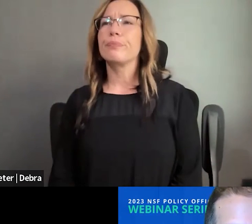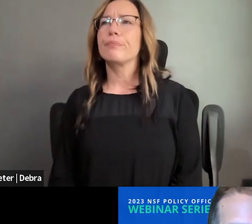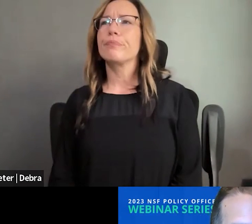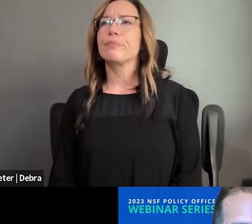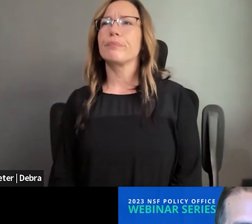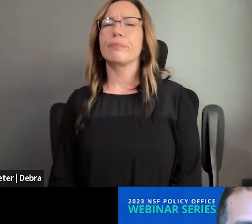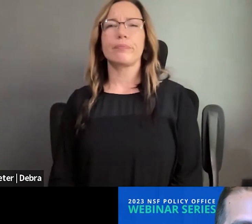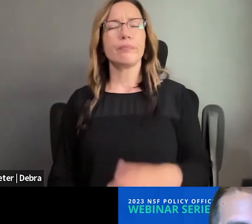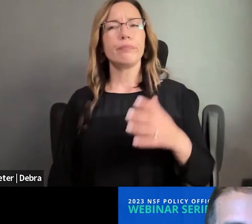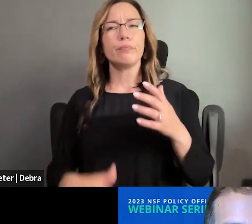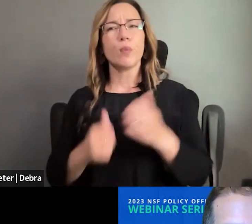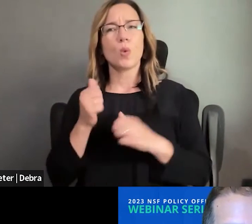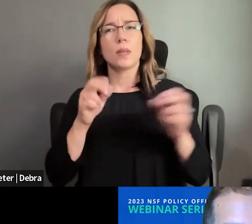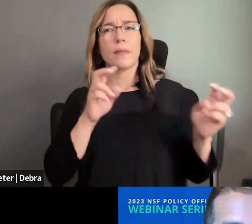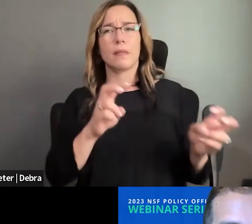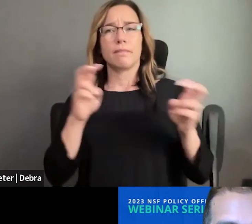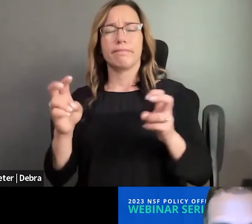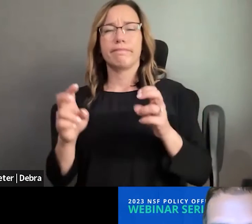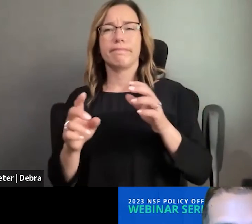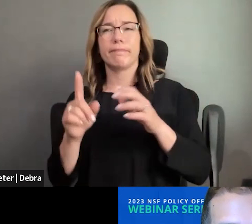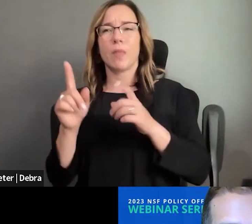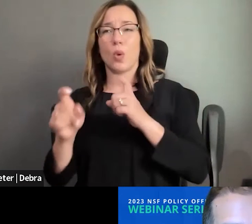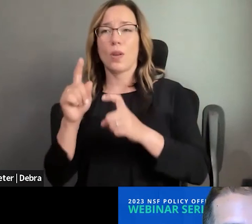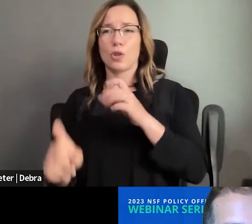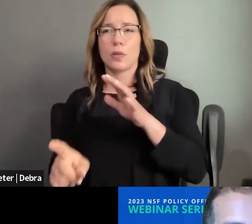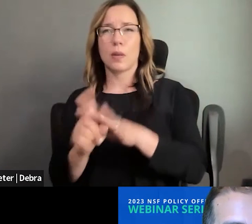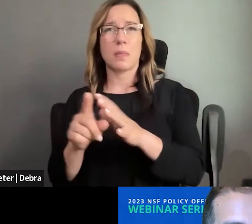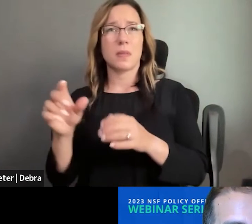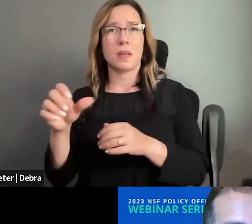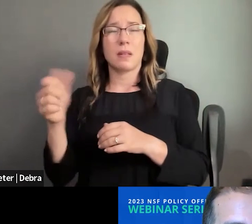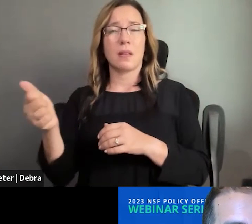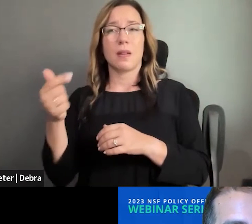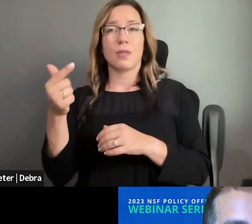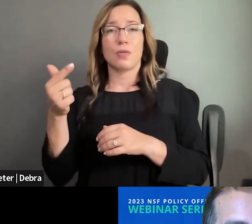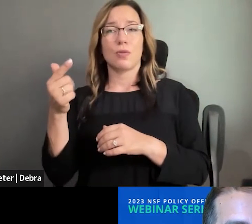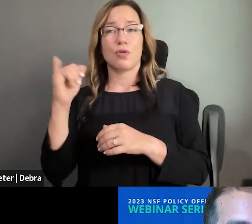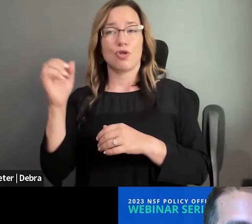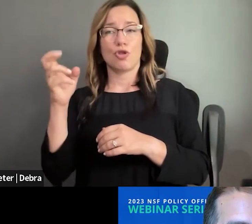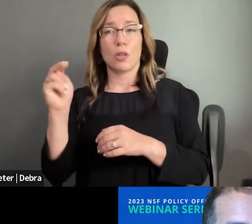the themes that have come up in the questions. I don't know, is there anything Jean that you wanted to add?